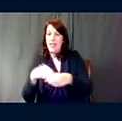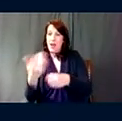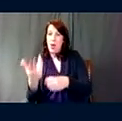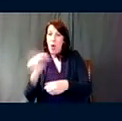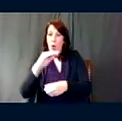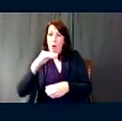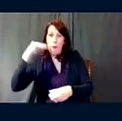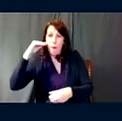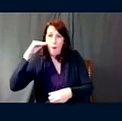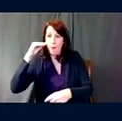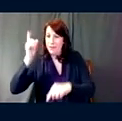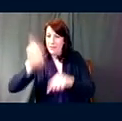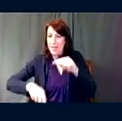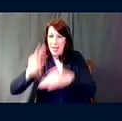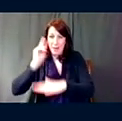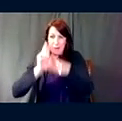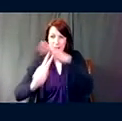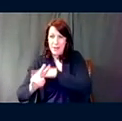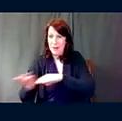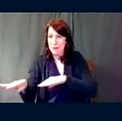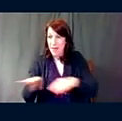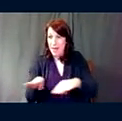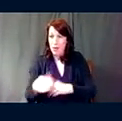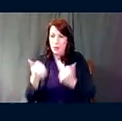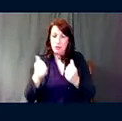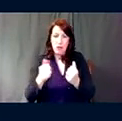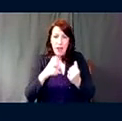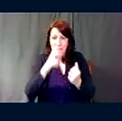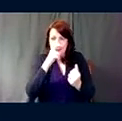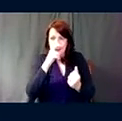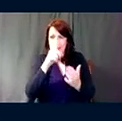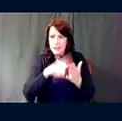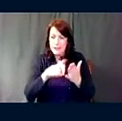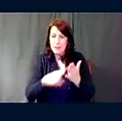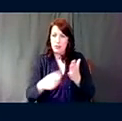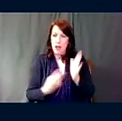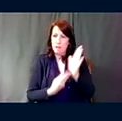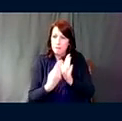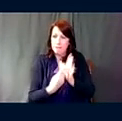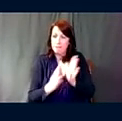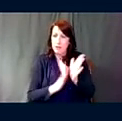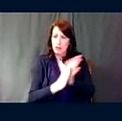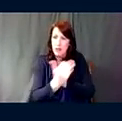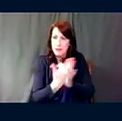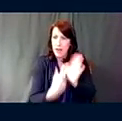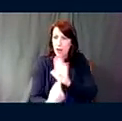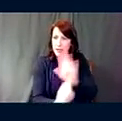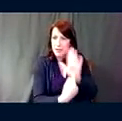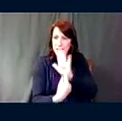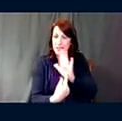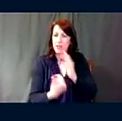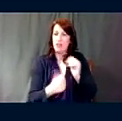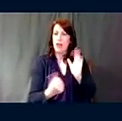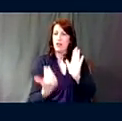OWN HOME SETTING. WE TRY TO BE RIGOROUS, HAVE